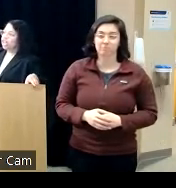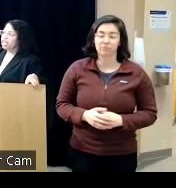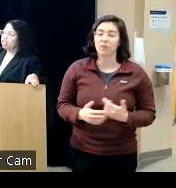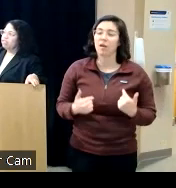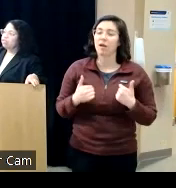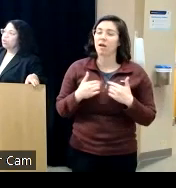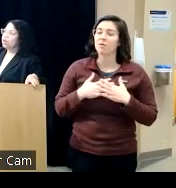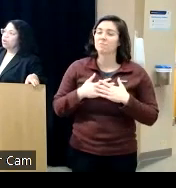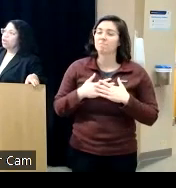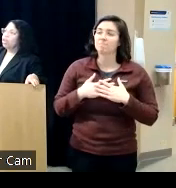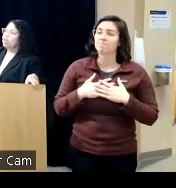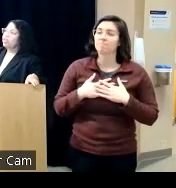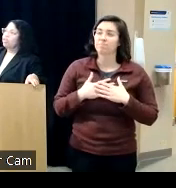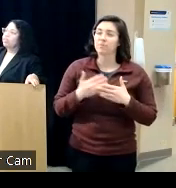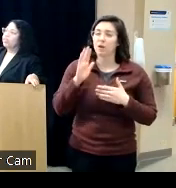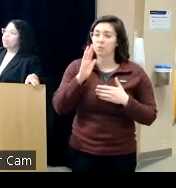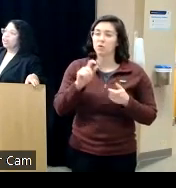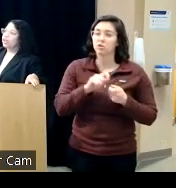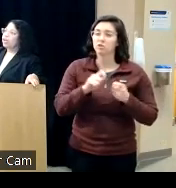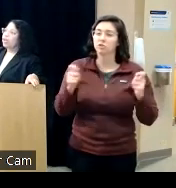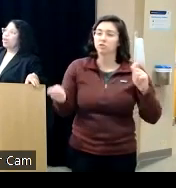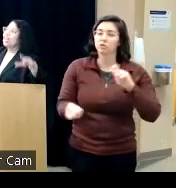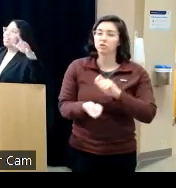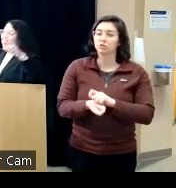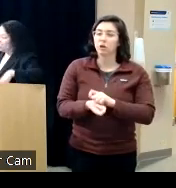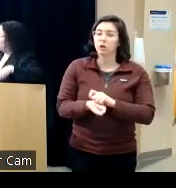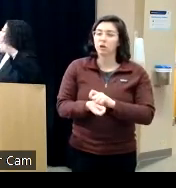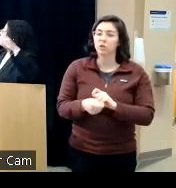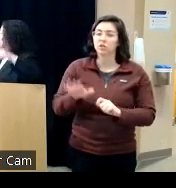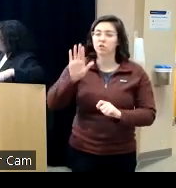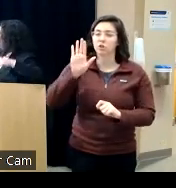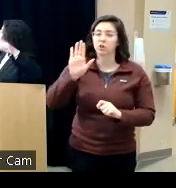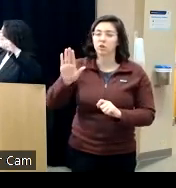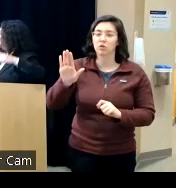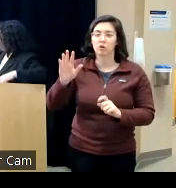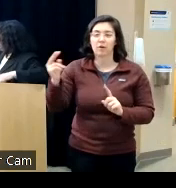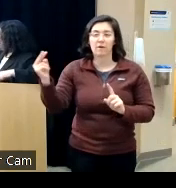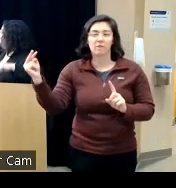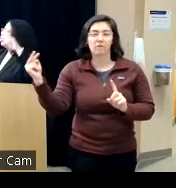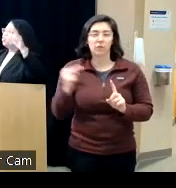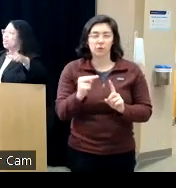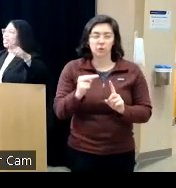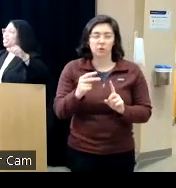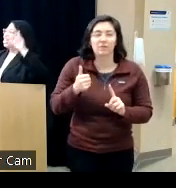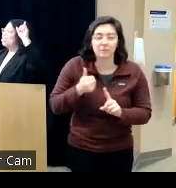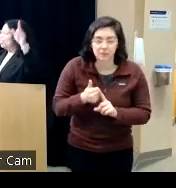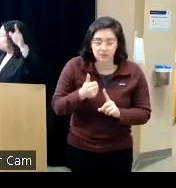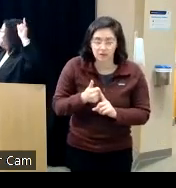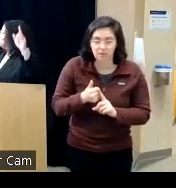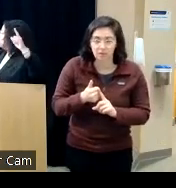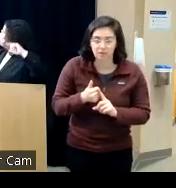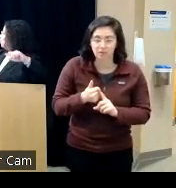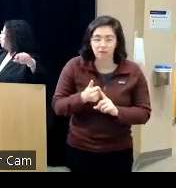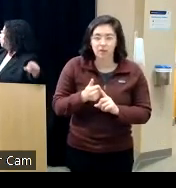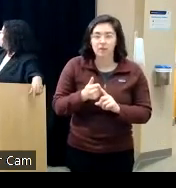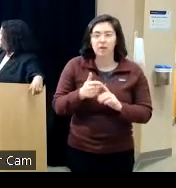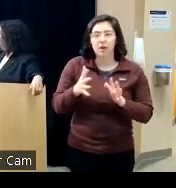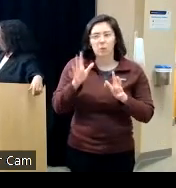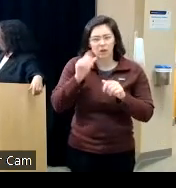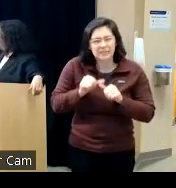change their existing view of themselves in a way that continues to bolster their self-esteem